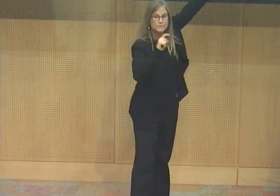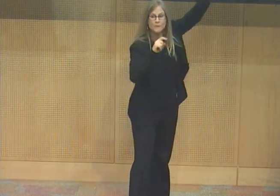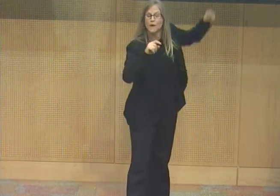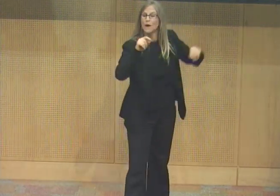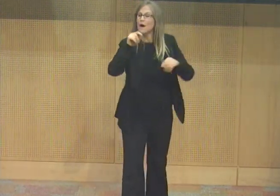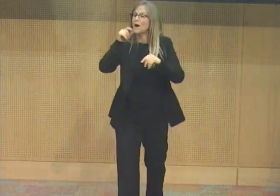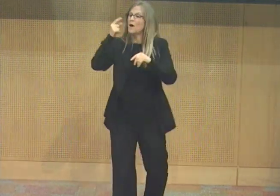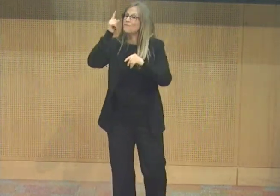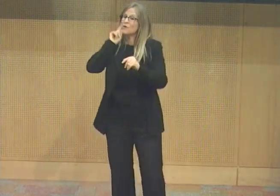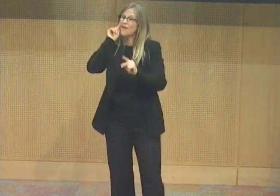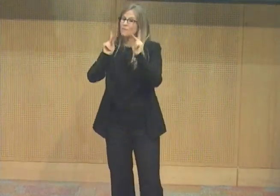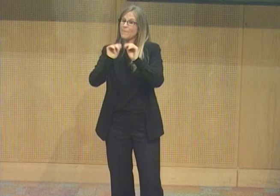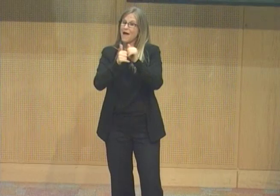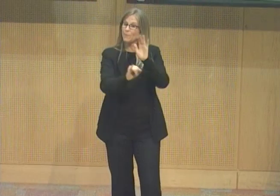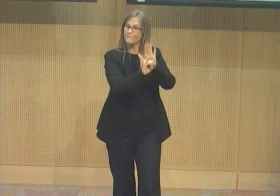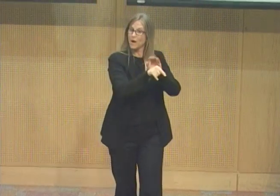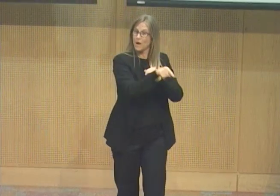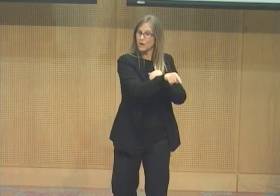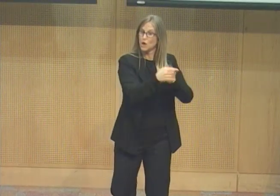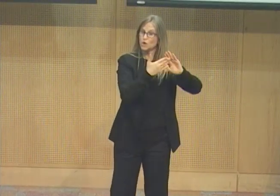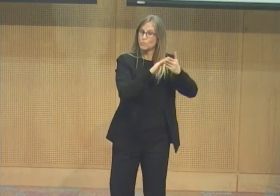If you notice, on the left for Deaf people,